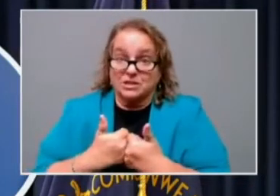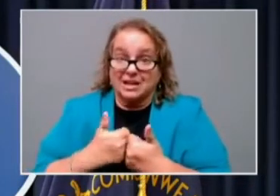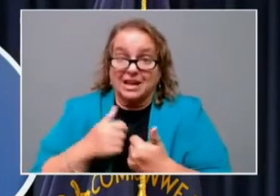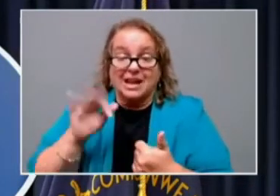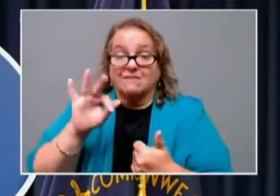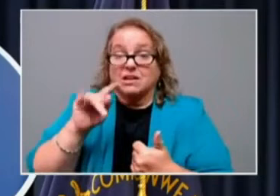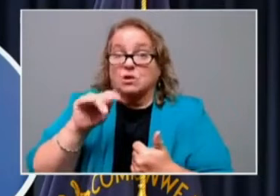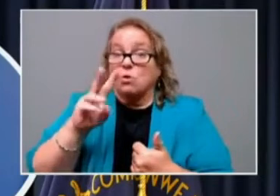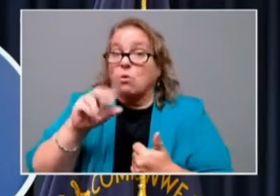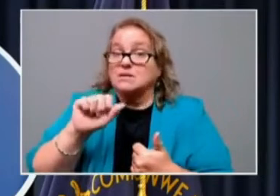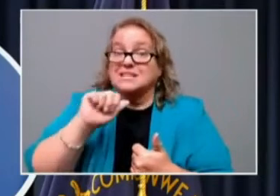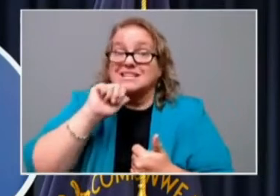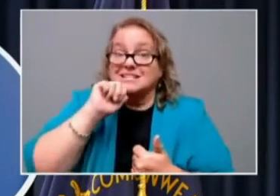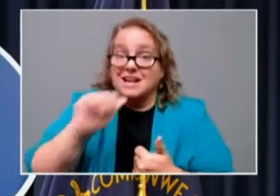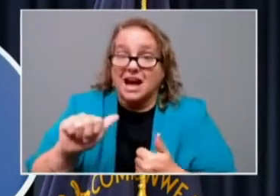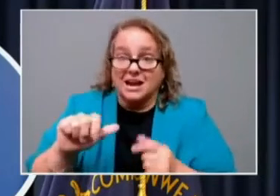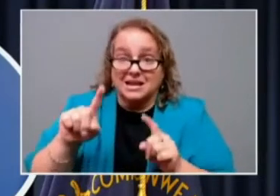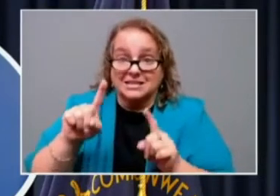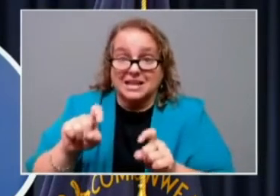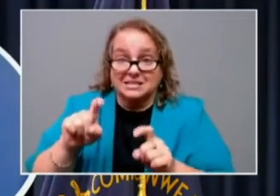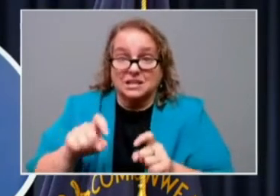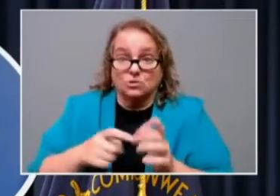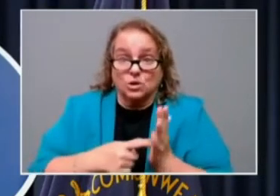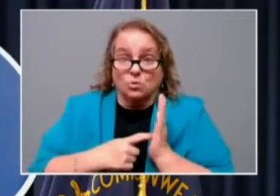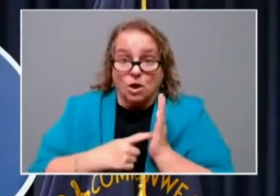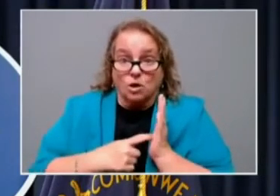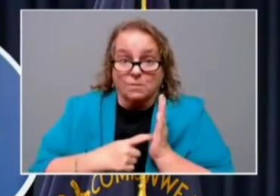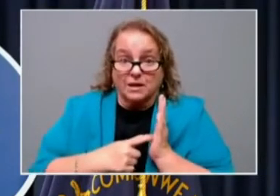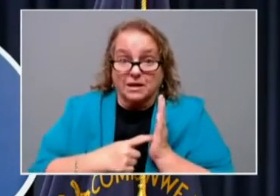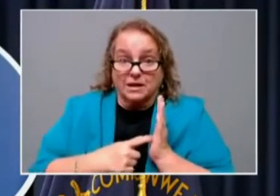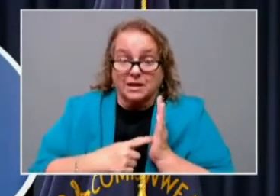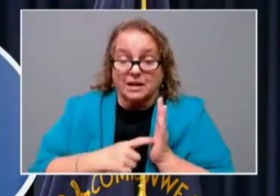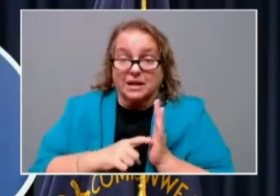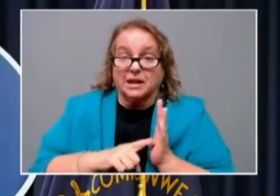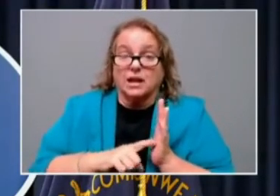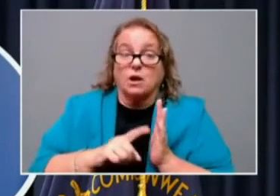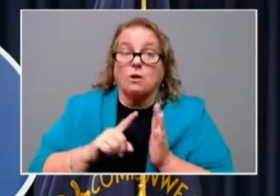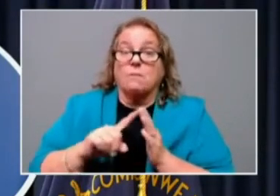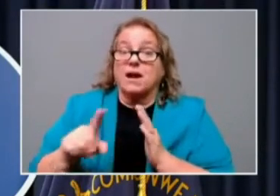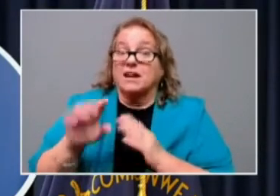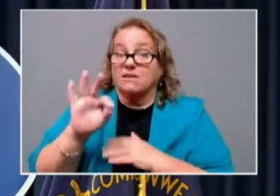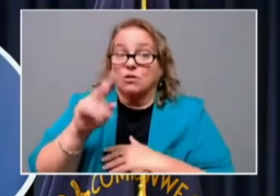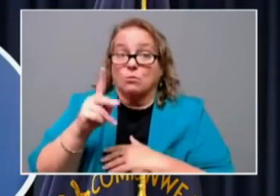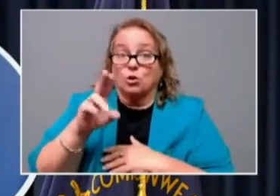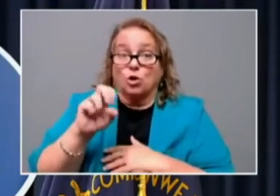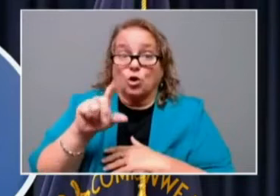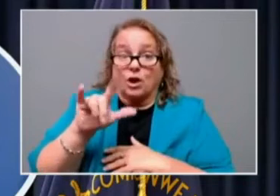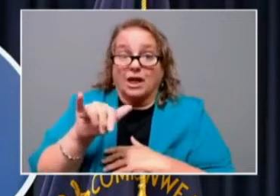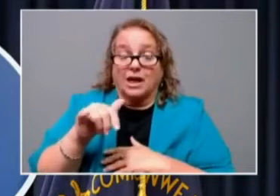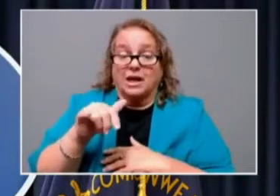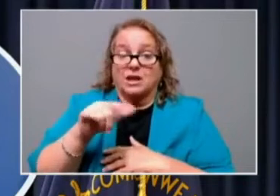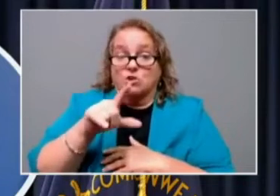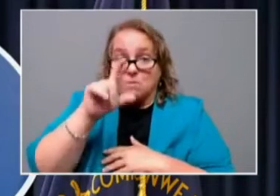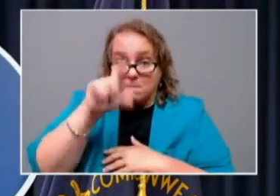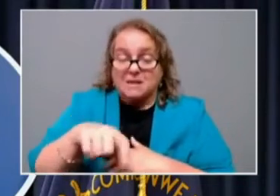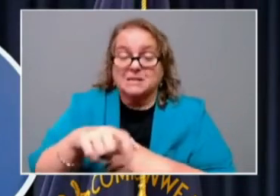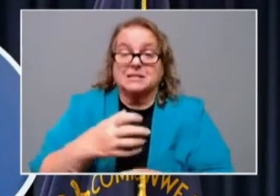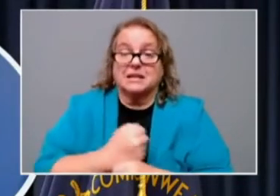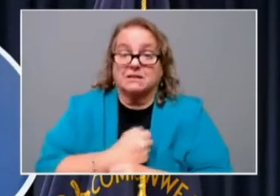able to get by on, but if it was actually purely you must get the vaccine, we might not have enough corrections officers to operate safely.